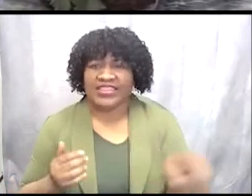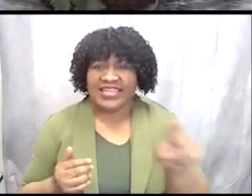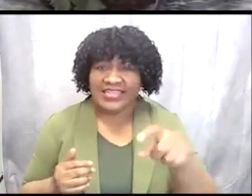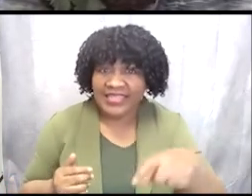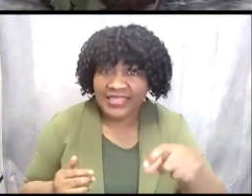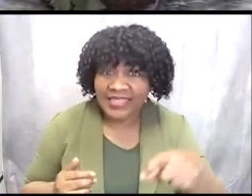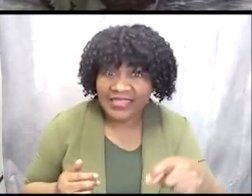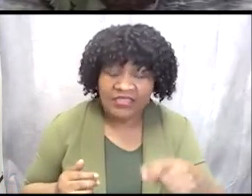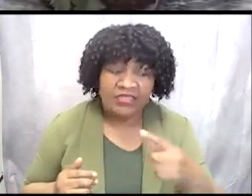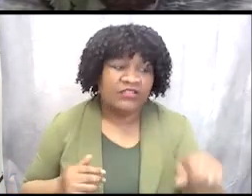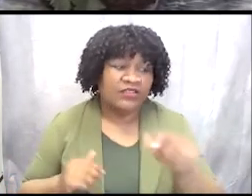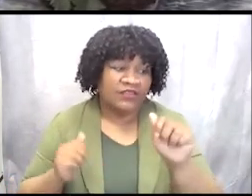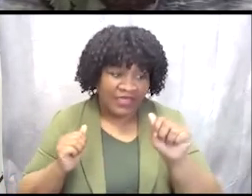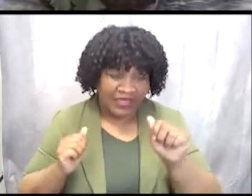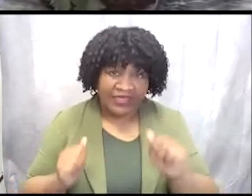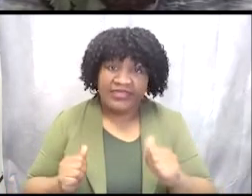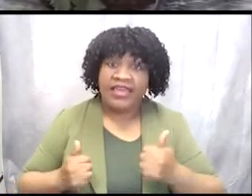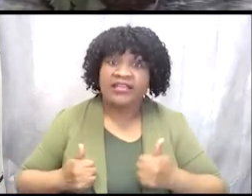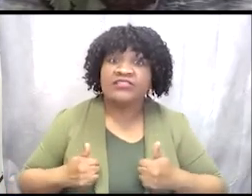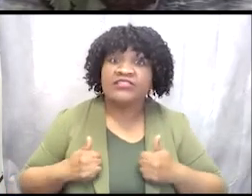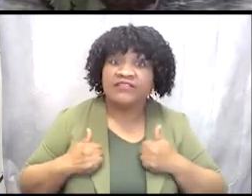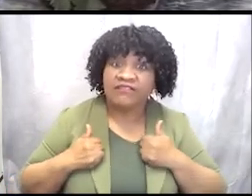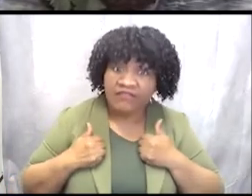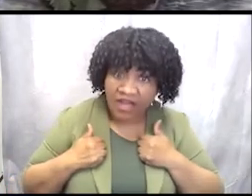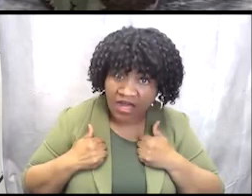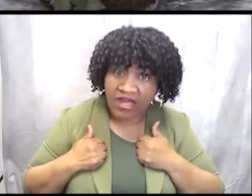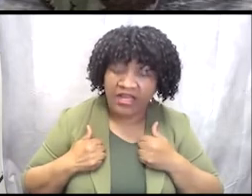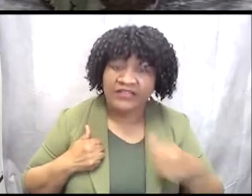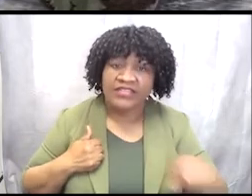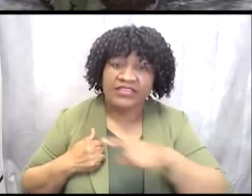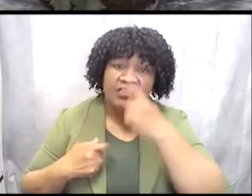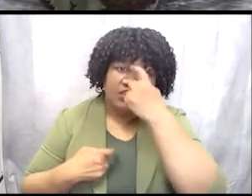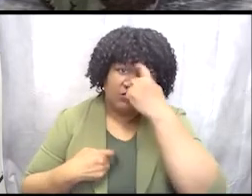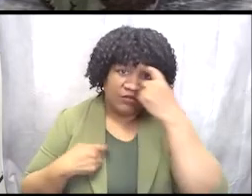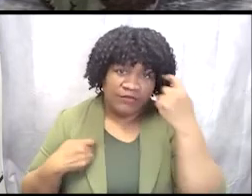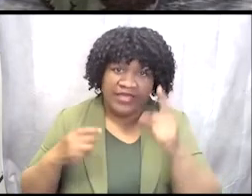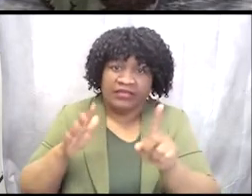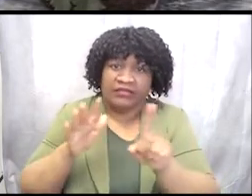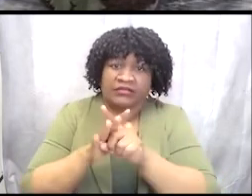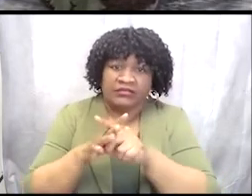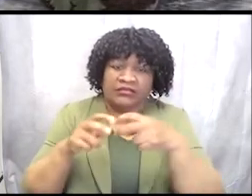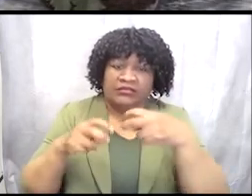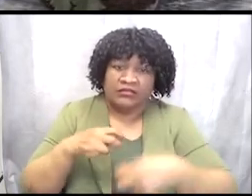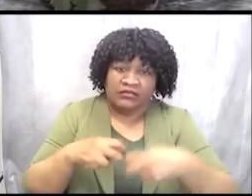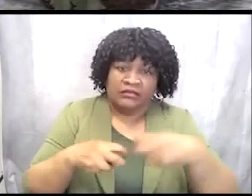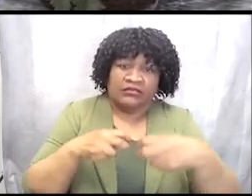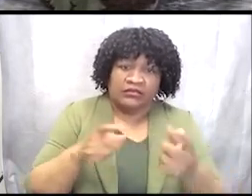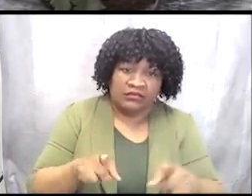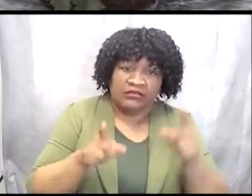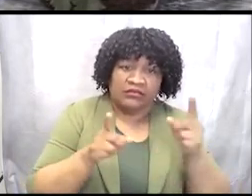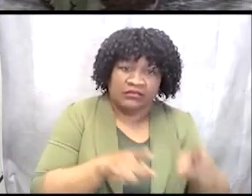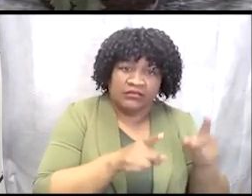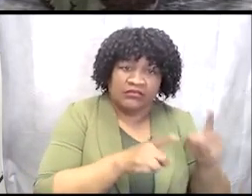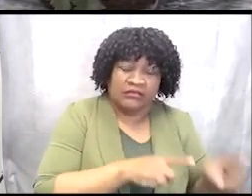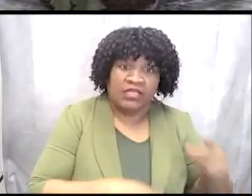so that they can survive these traumatic episodes and instances? And so for me, the question becomes,